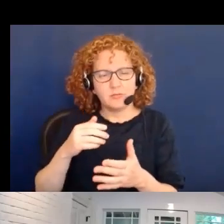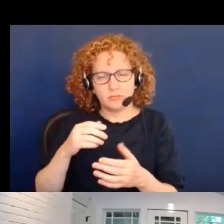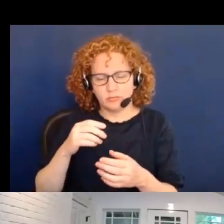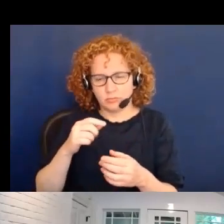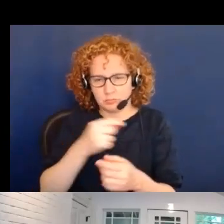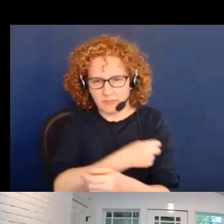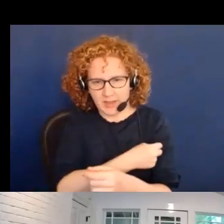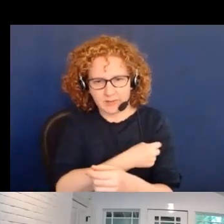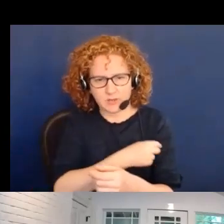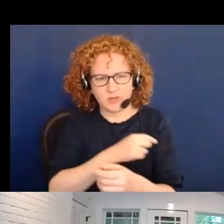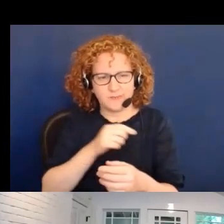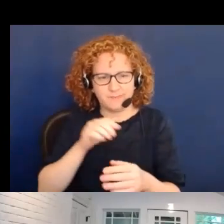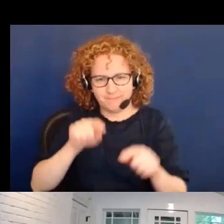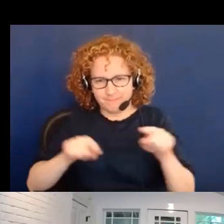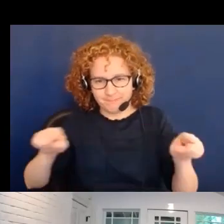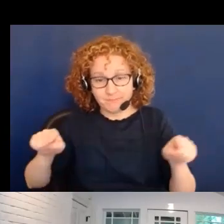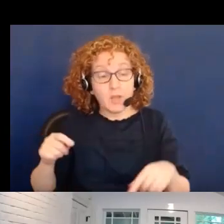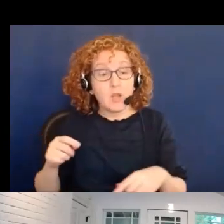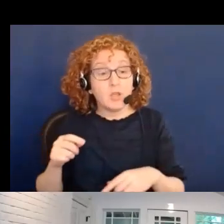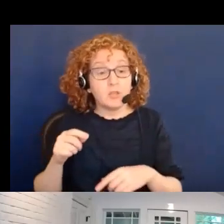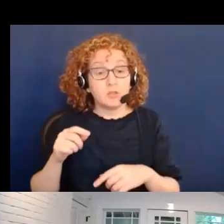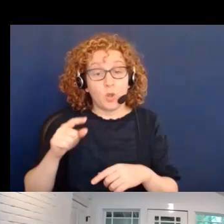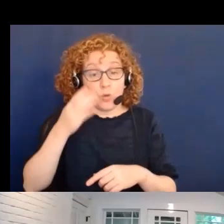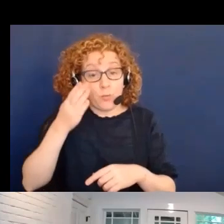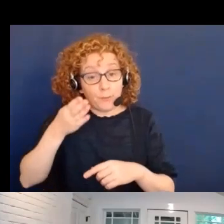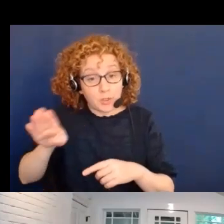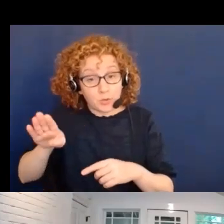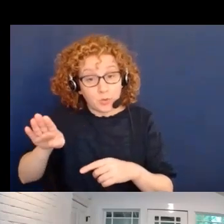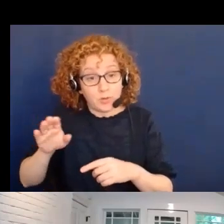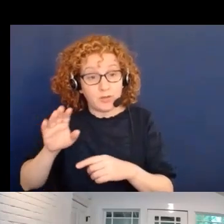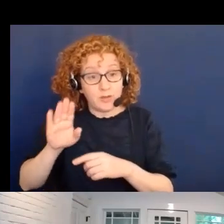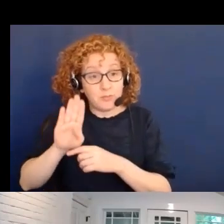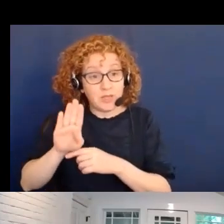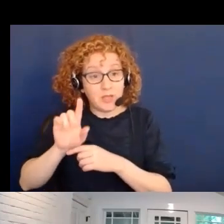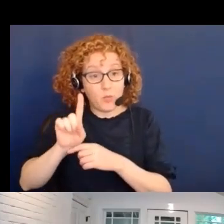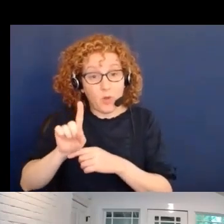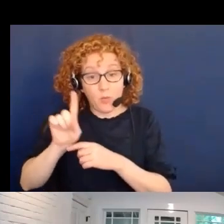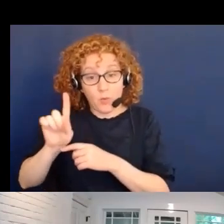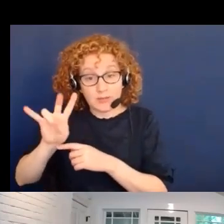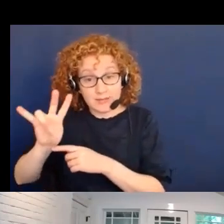and the blue map here is showing one of the variants B117 and how it spread globally and